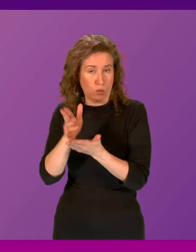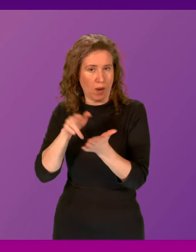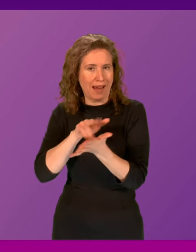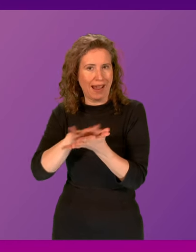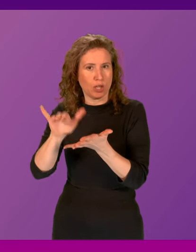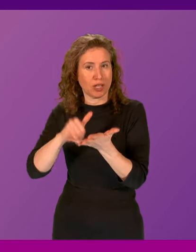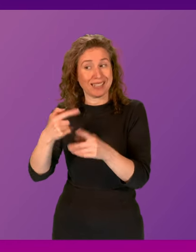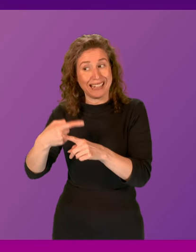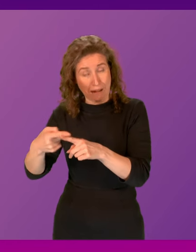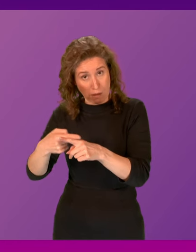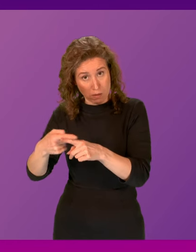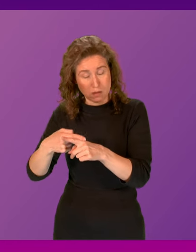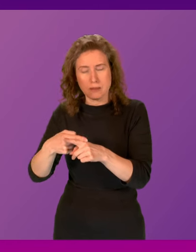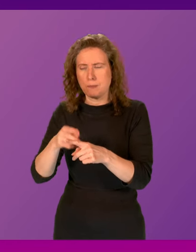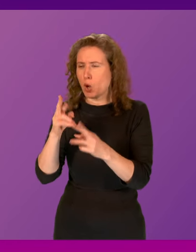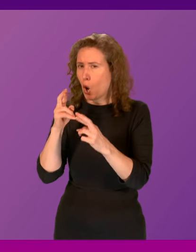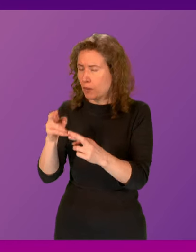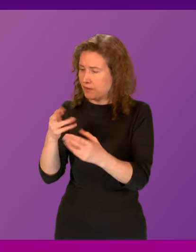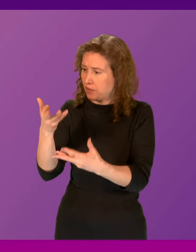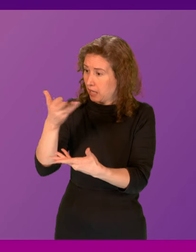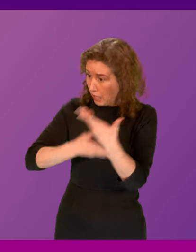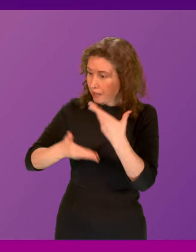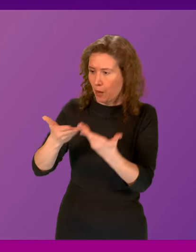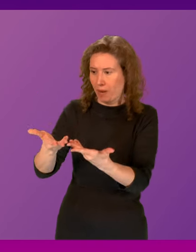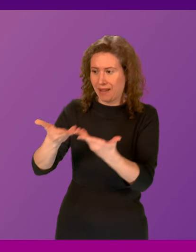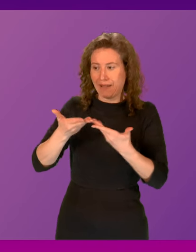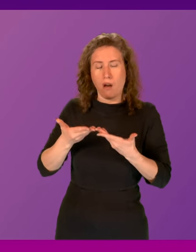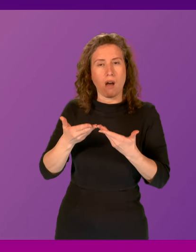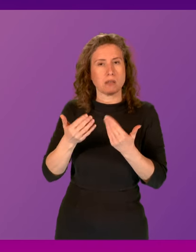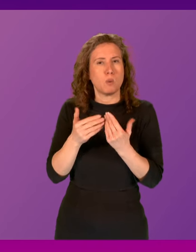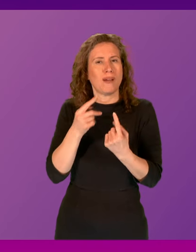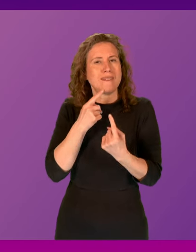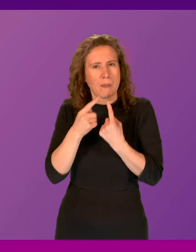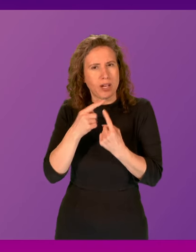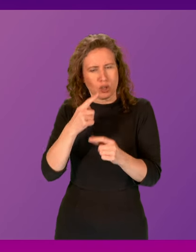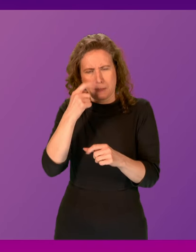that that will bring us closer to a decision. Discussions are on-going about the potential